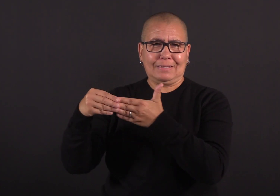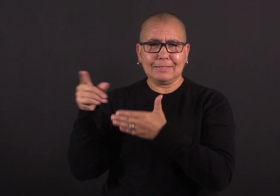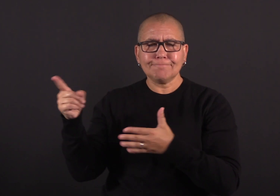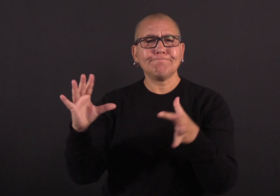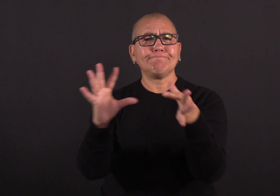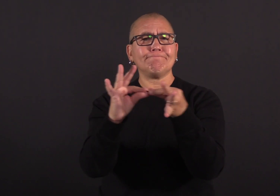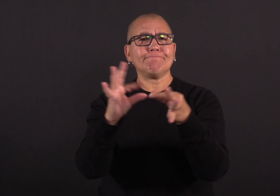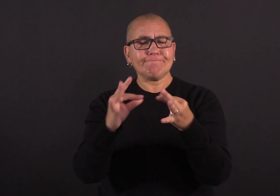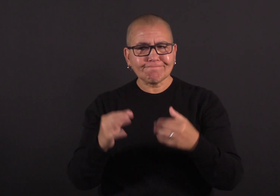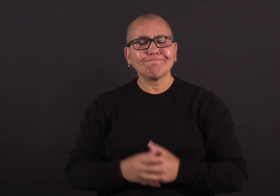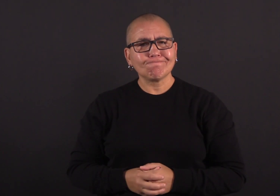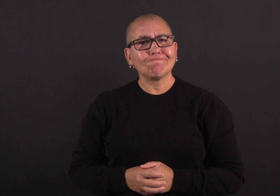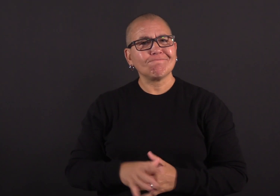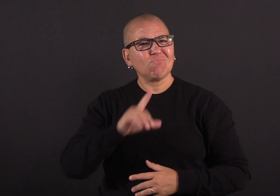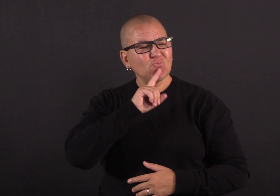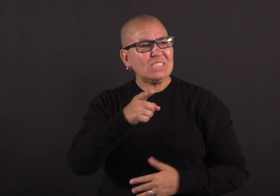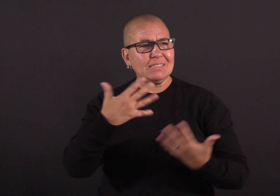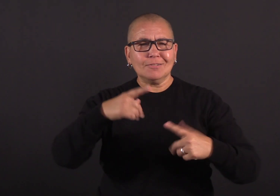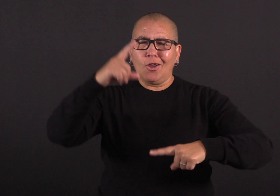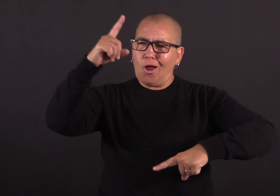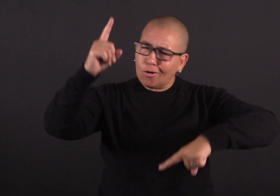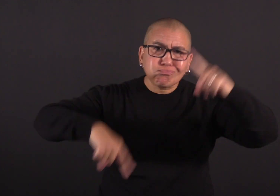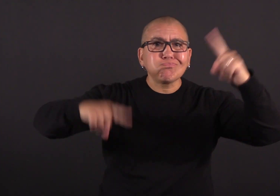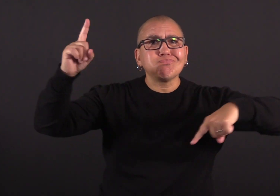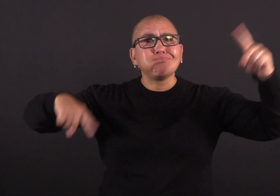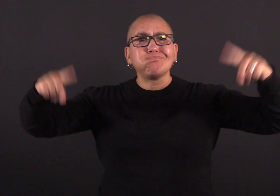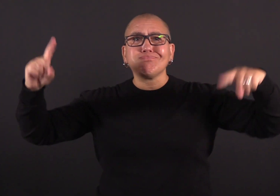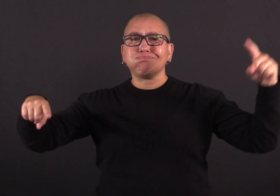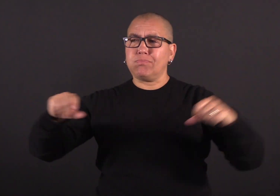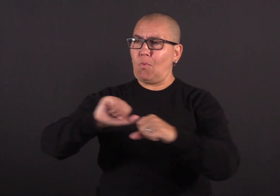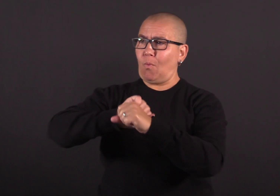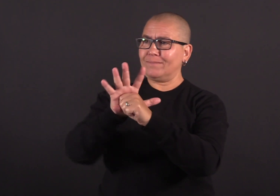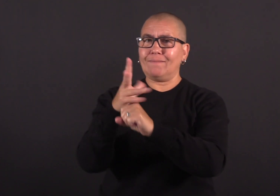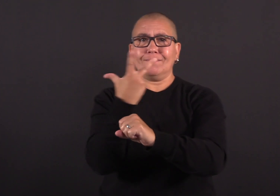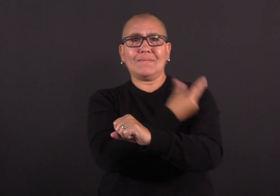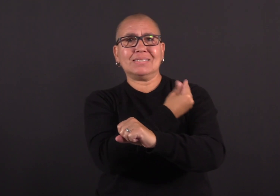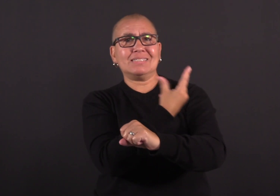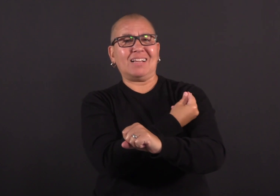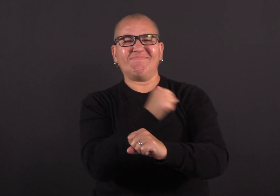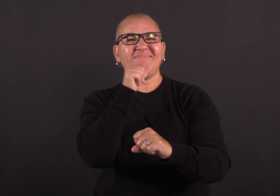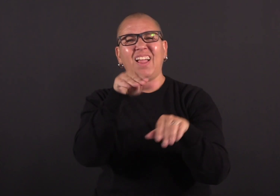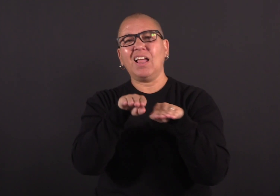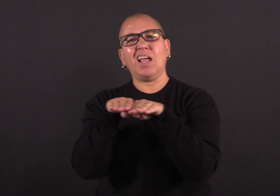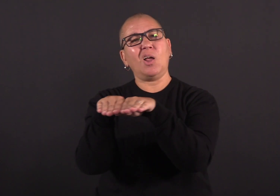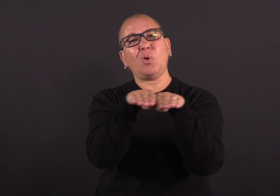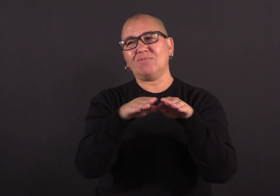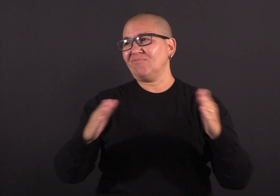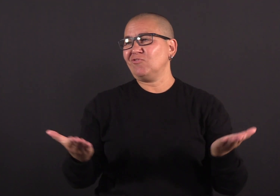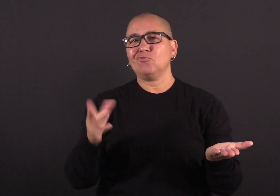health care and public health systems,” says Colin Planalp, a senior research